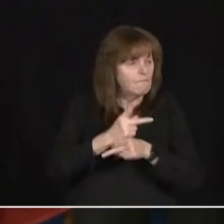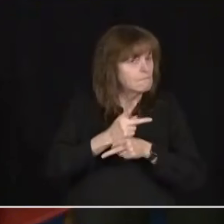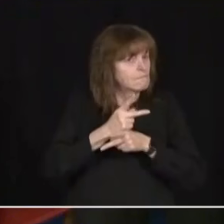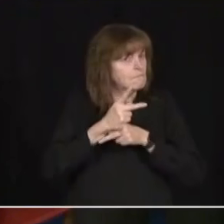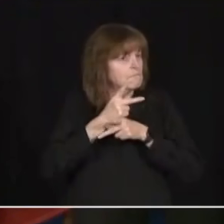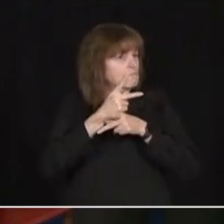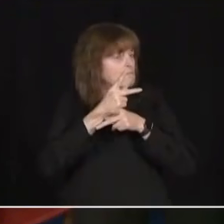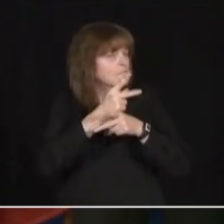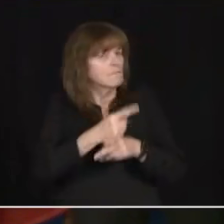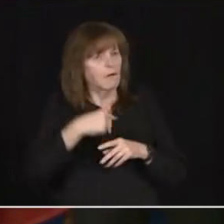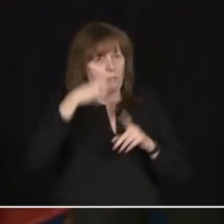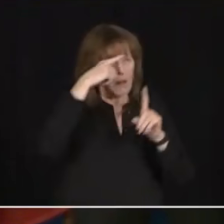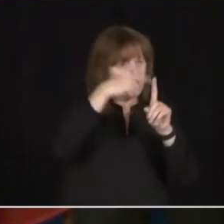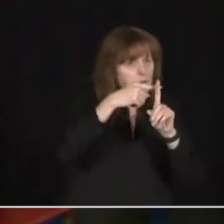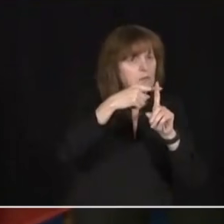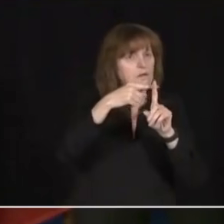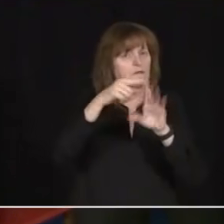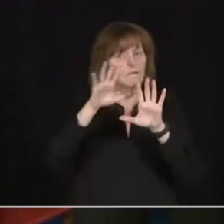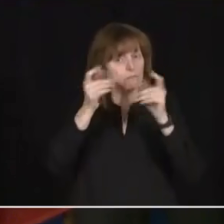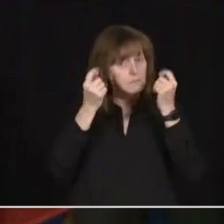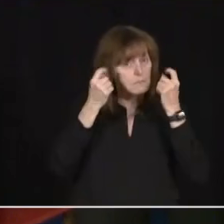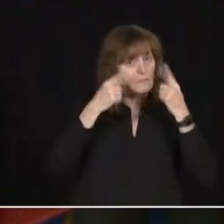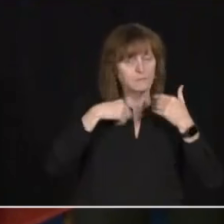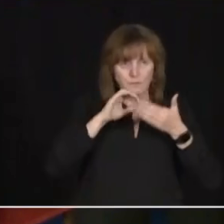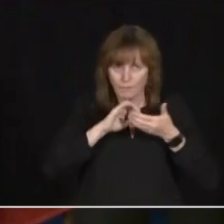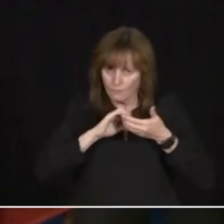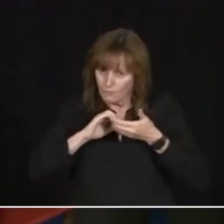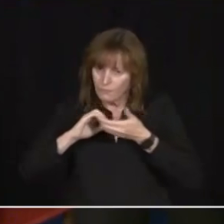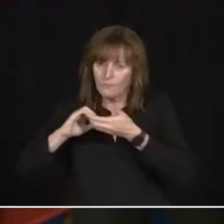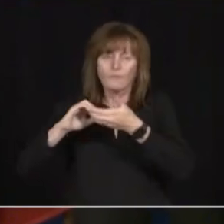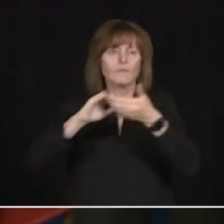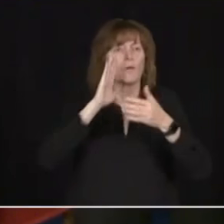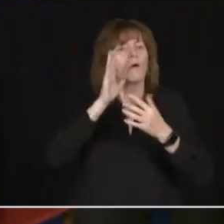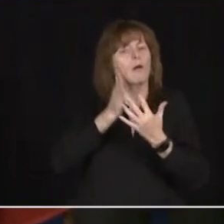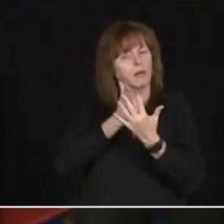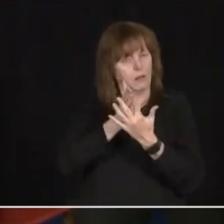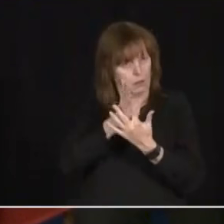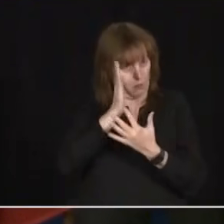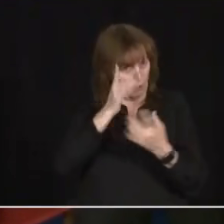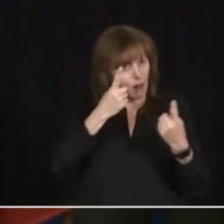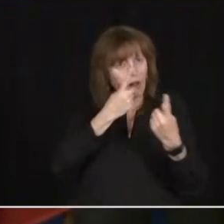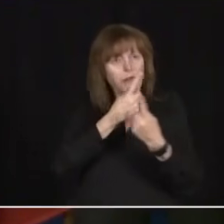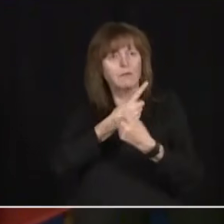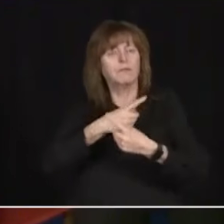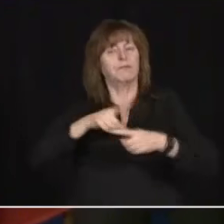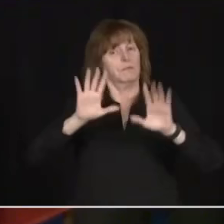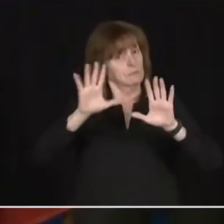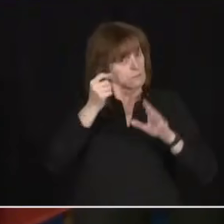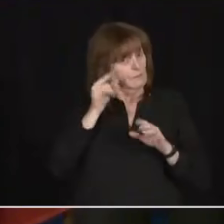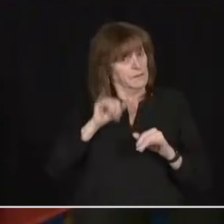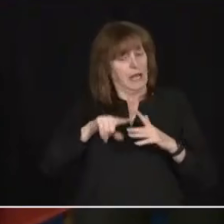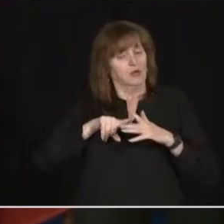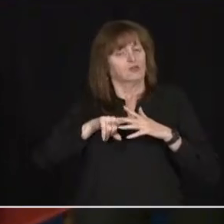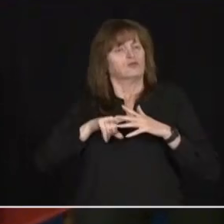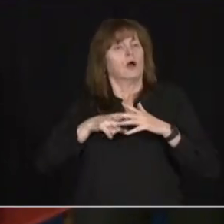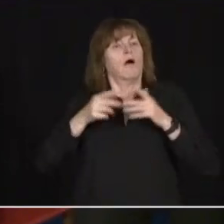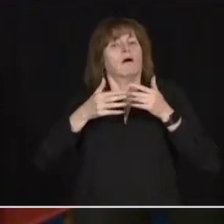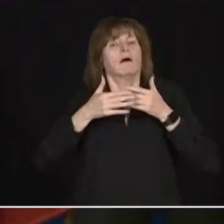we will get through this. My friends, we are at the start of a long road and a long journey of recovery.